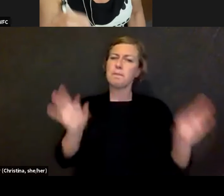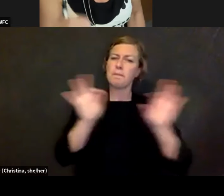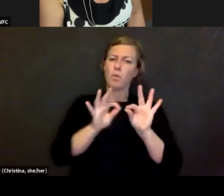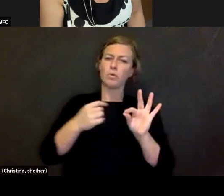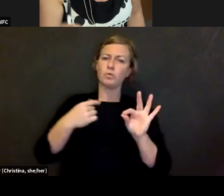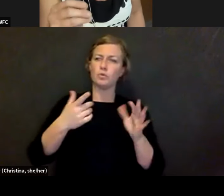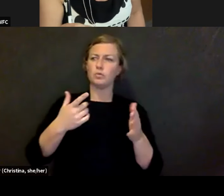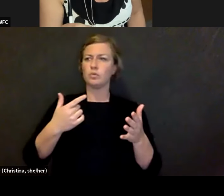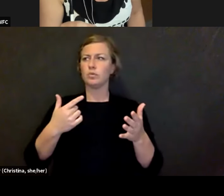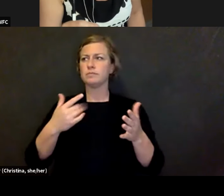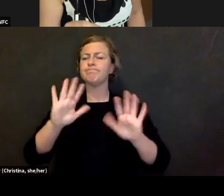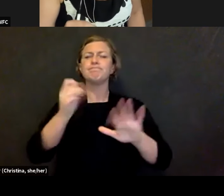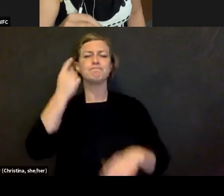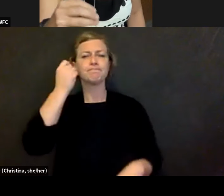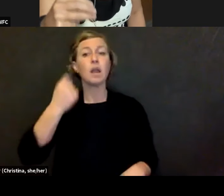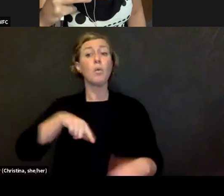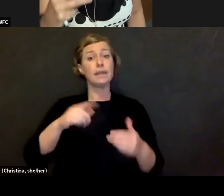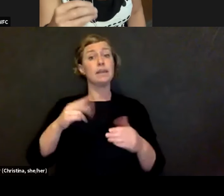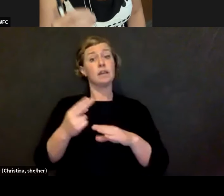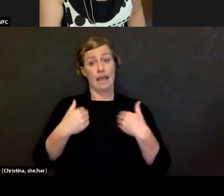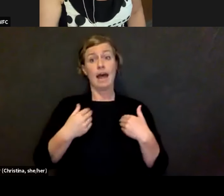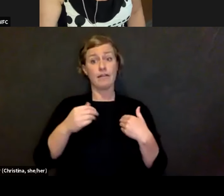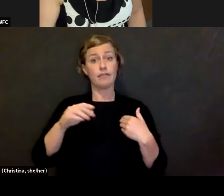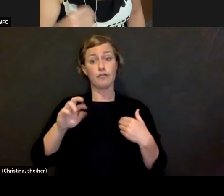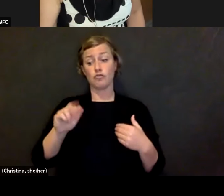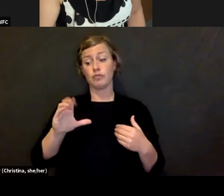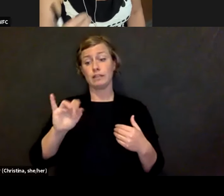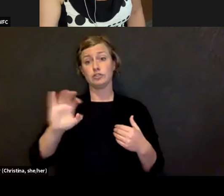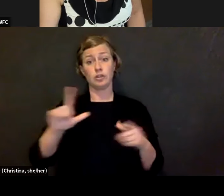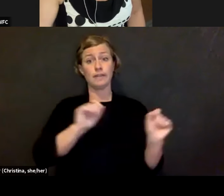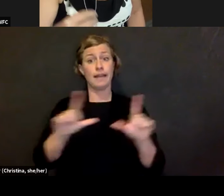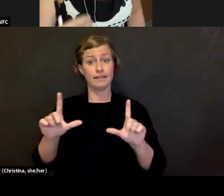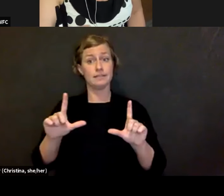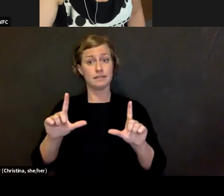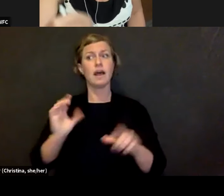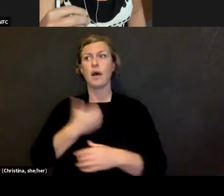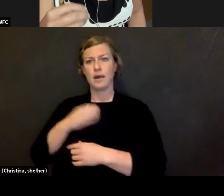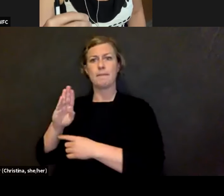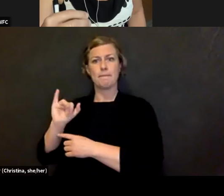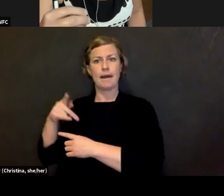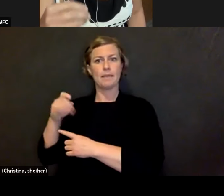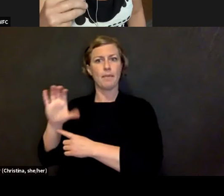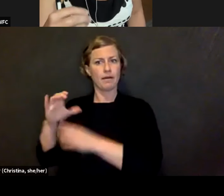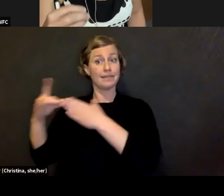know, one of the reasons that I think it's important to make space,